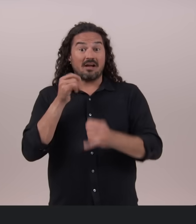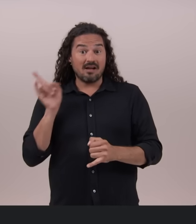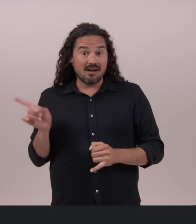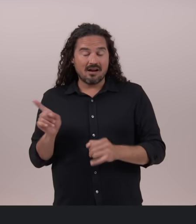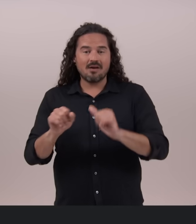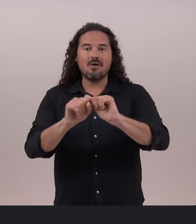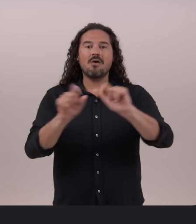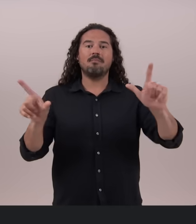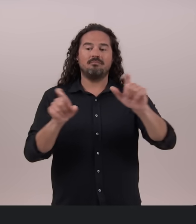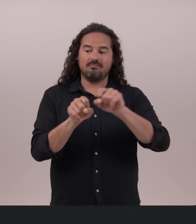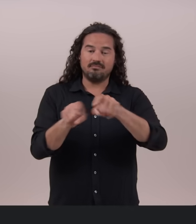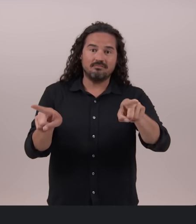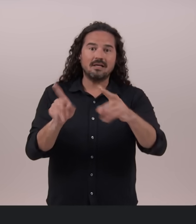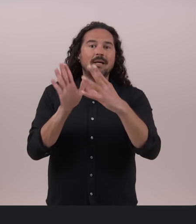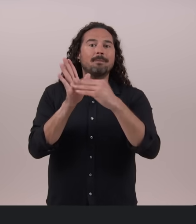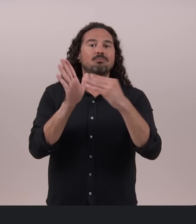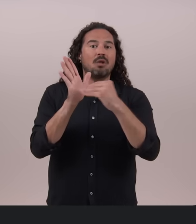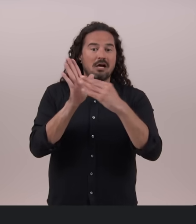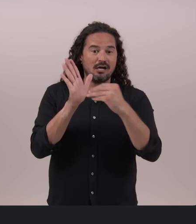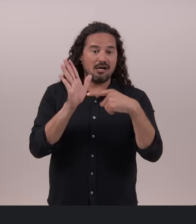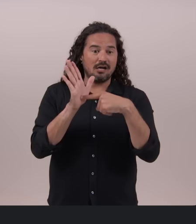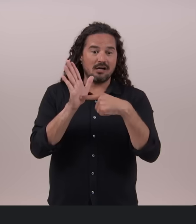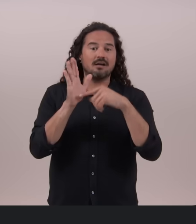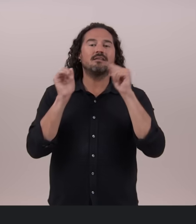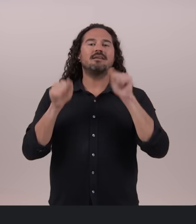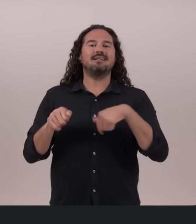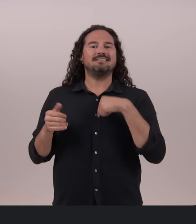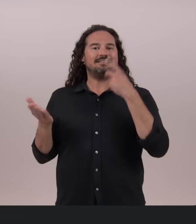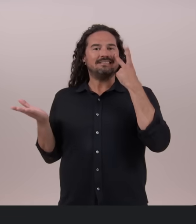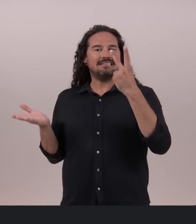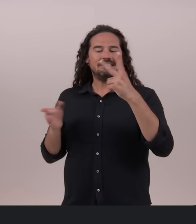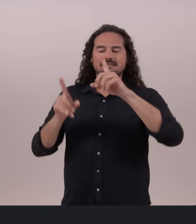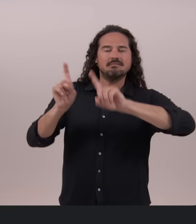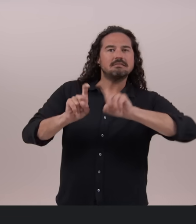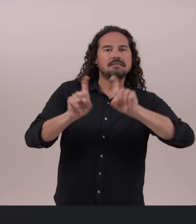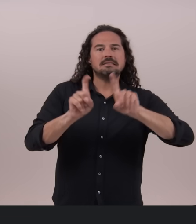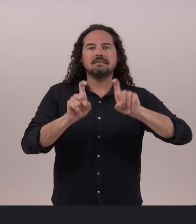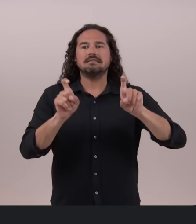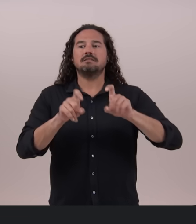so I can try it out myself and see flight information, hotel